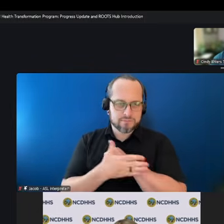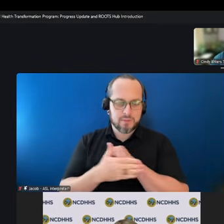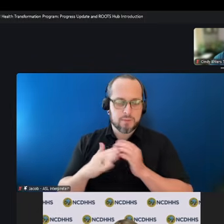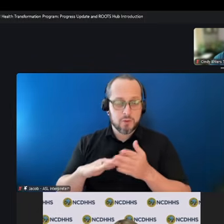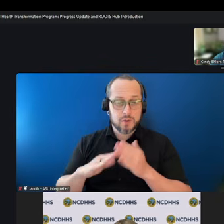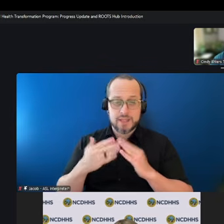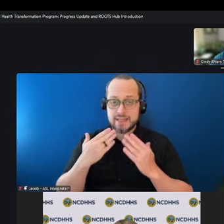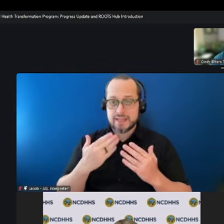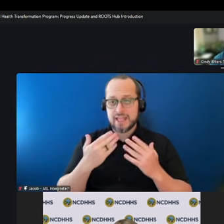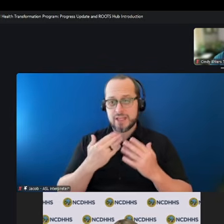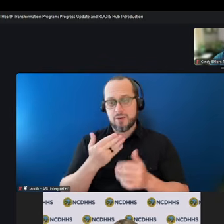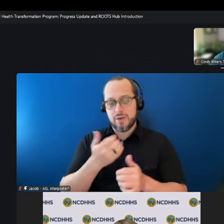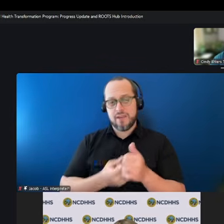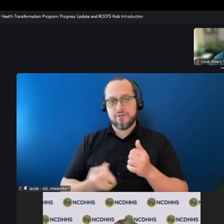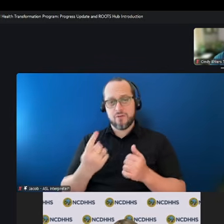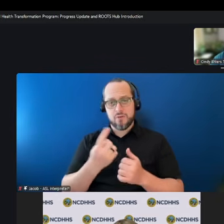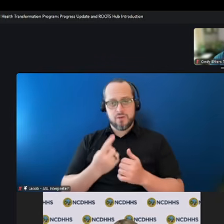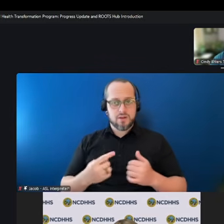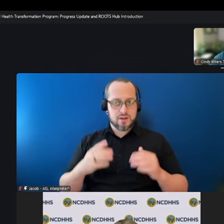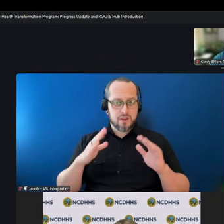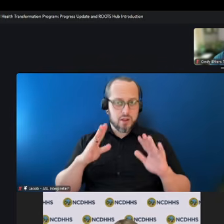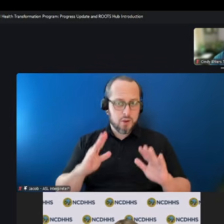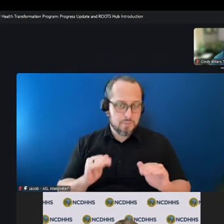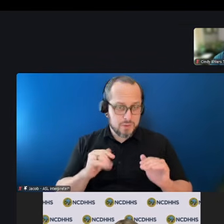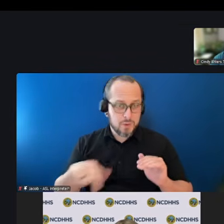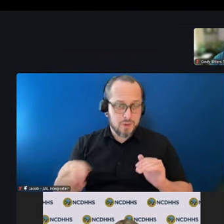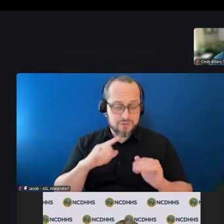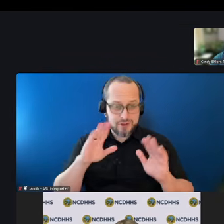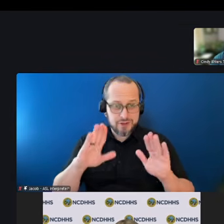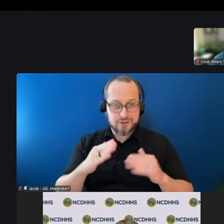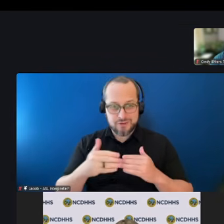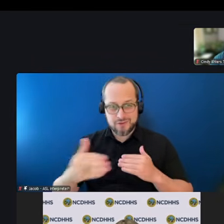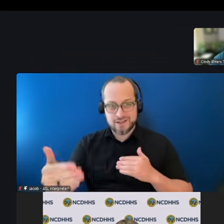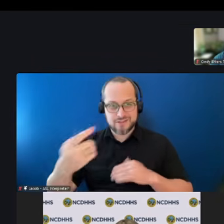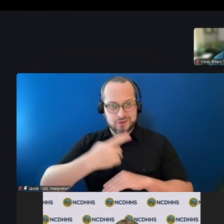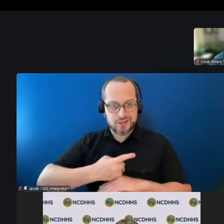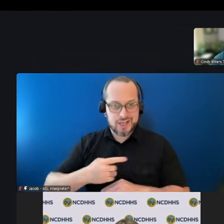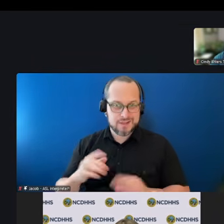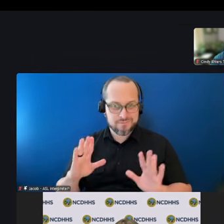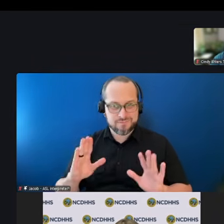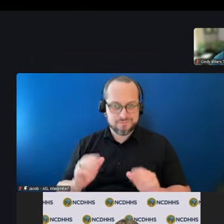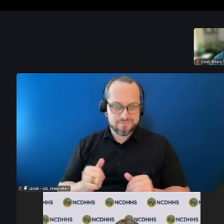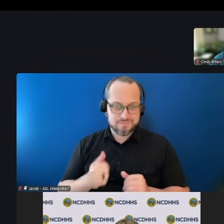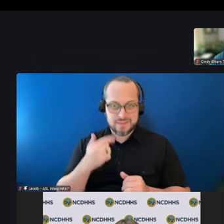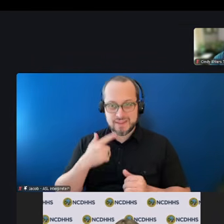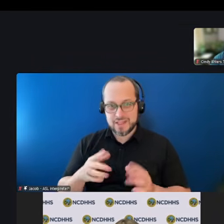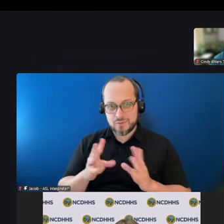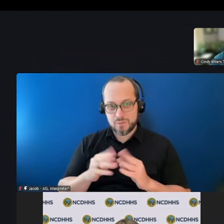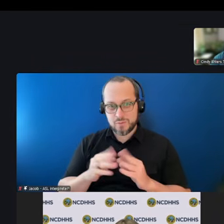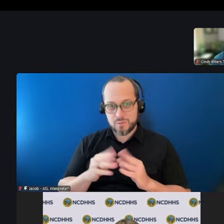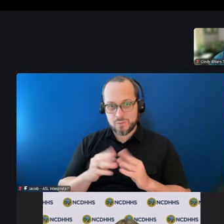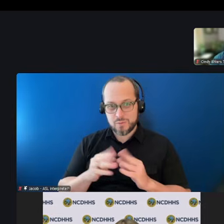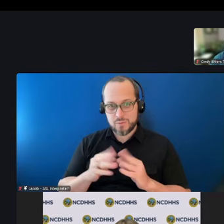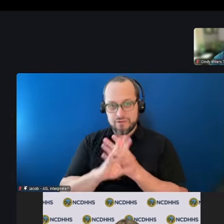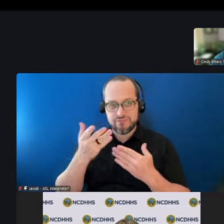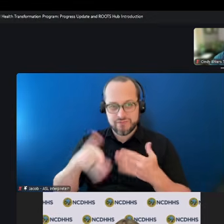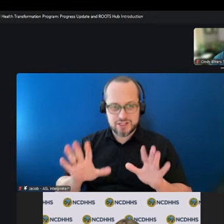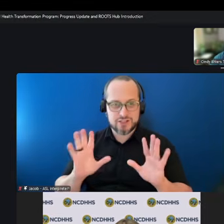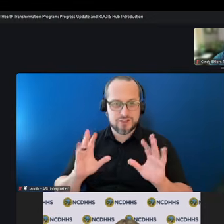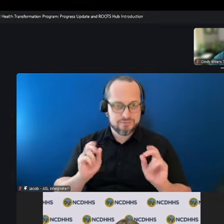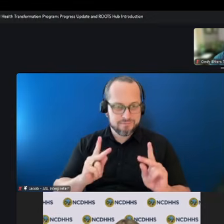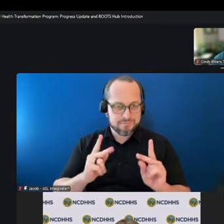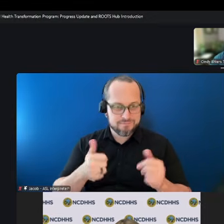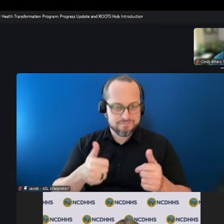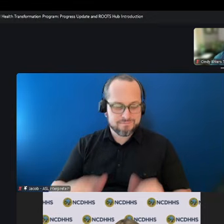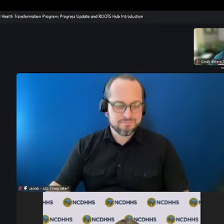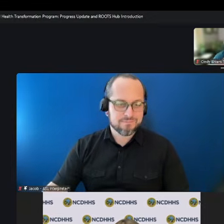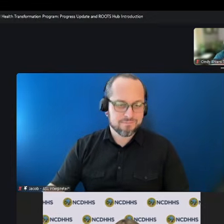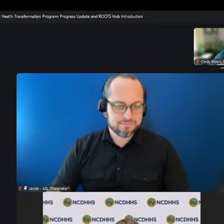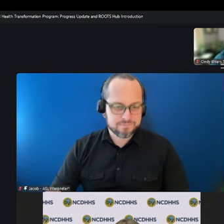everyone and I hope that you have a great rest of your day. This this uh webinar is concluded.